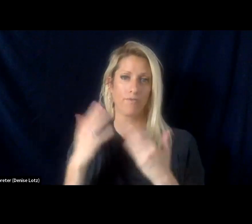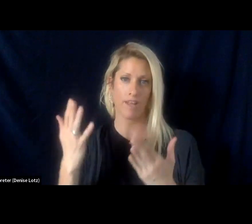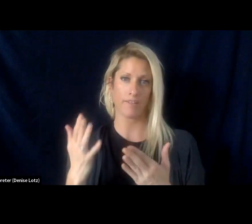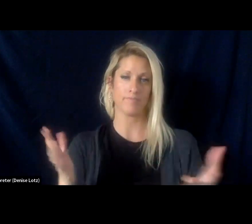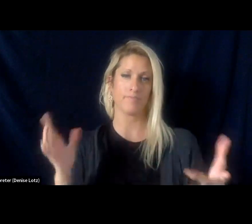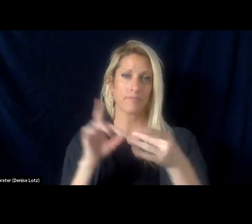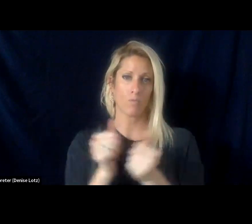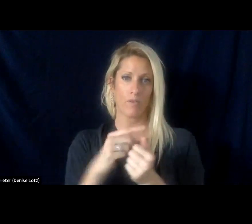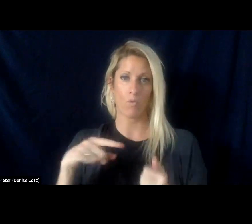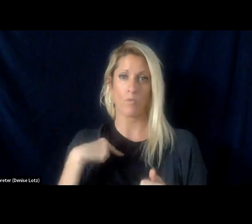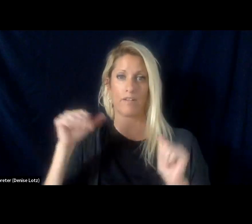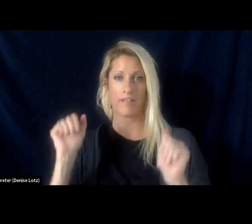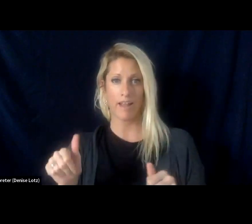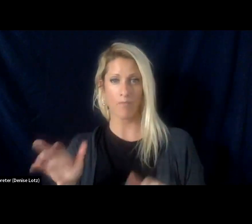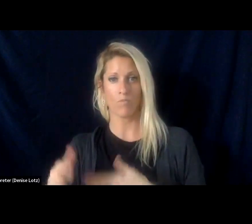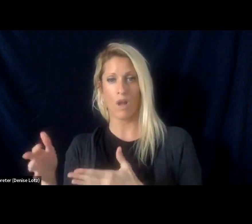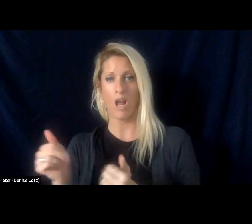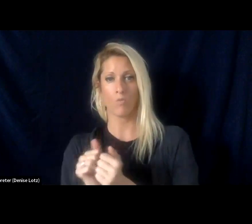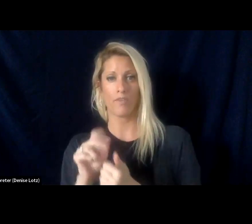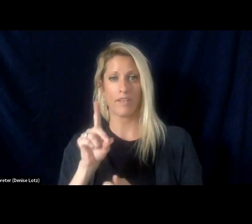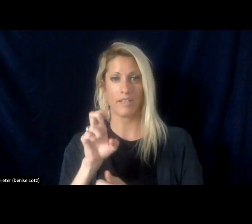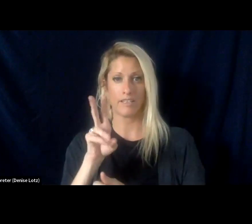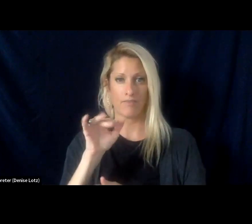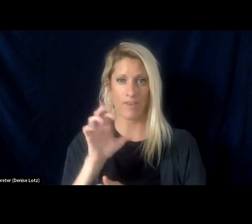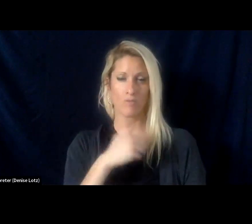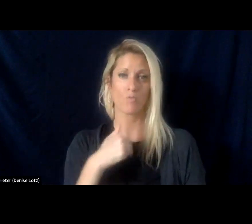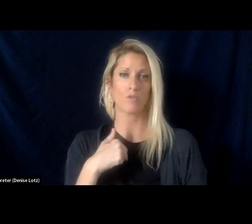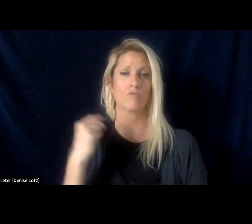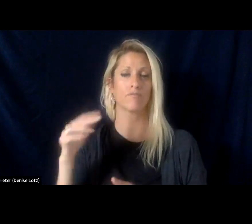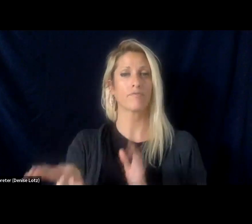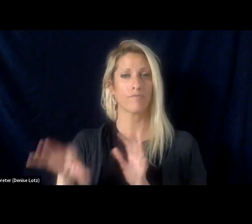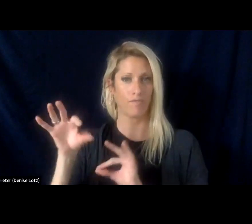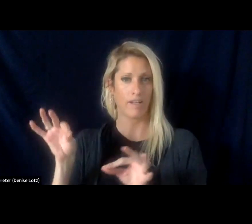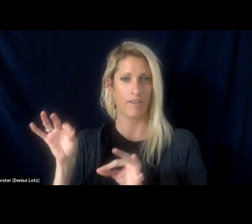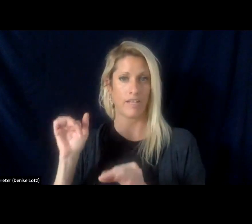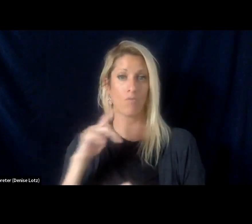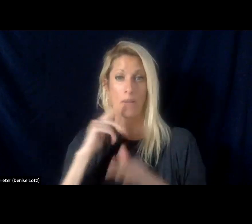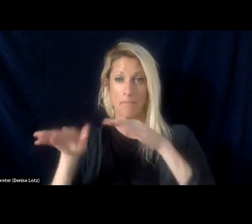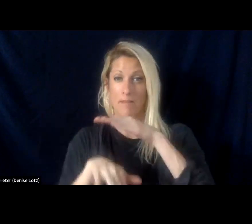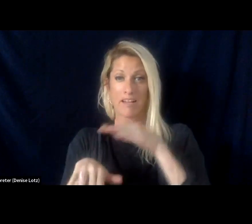to those we can, and providing a device, we're finding that just basic navigation skills